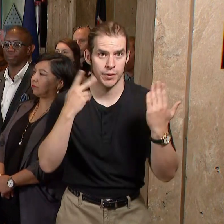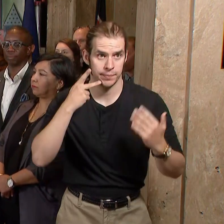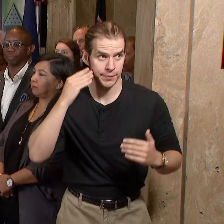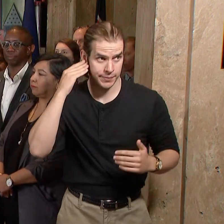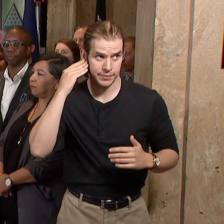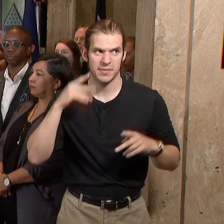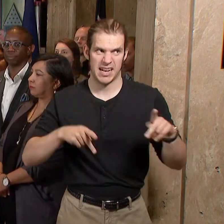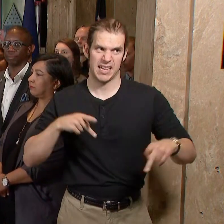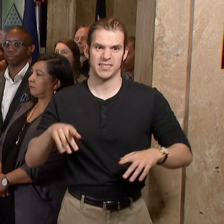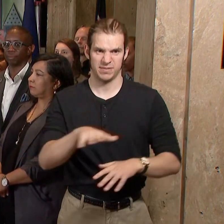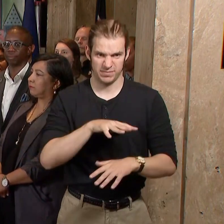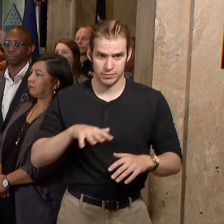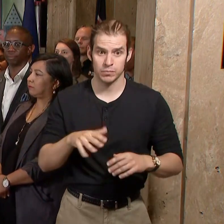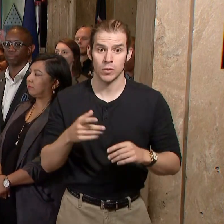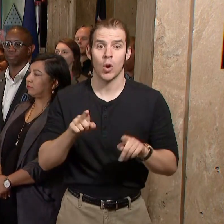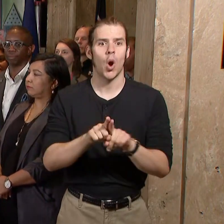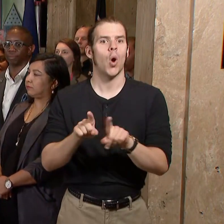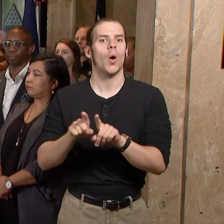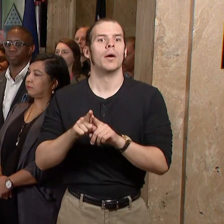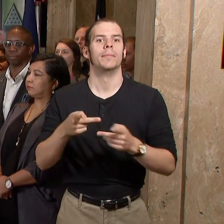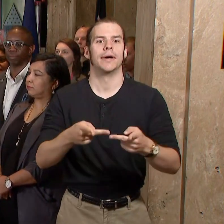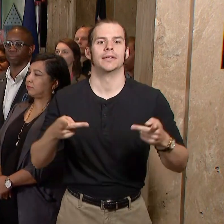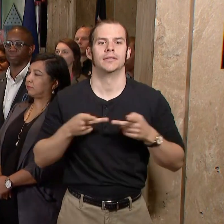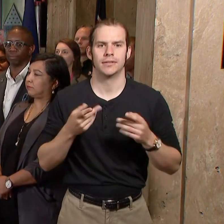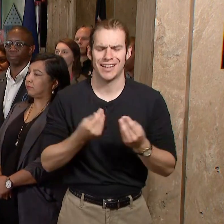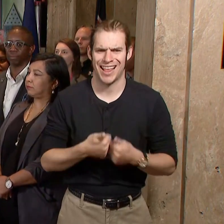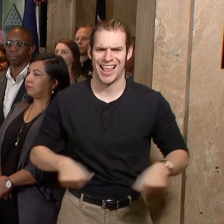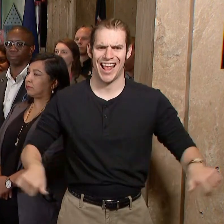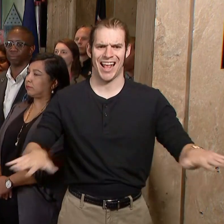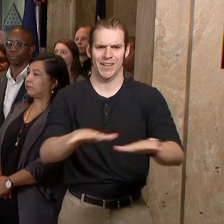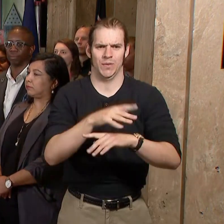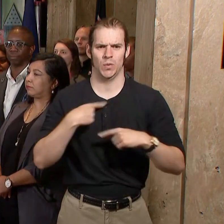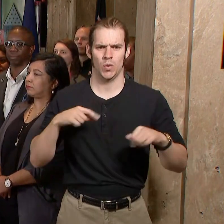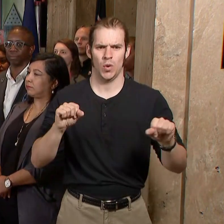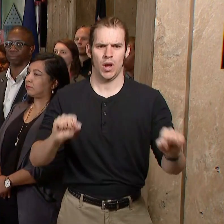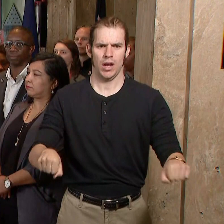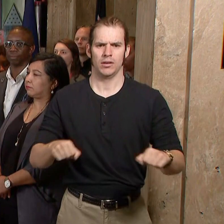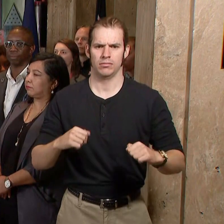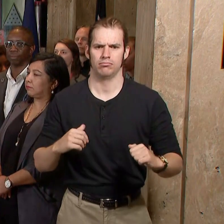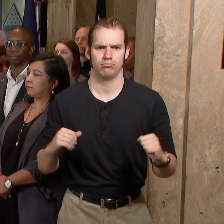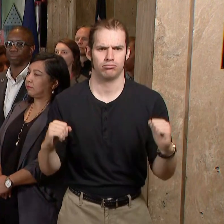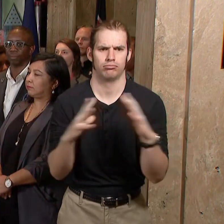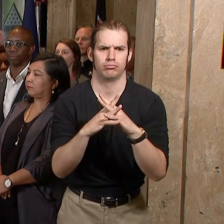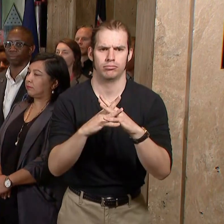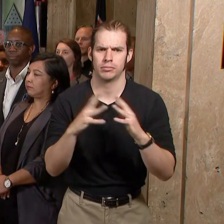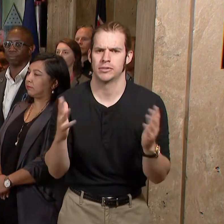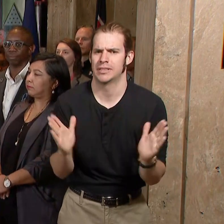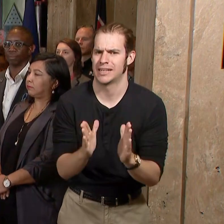Parcels of land in the city where we can open micro communities, where we can bring tiny homes that can offer both the dignity and